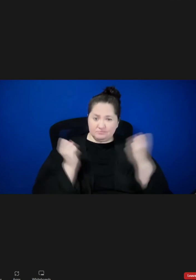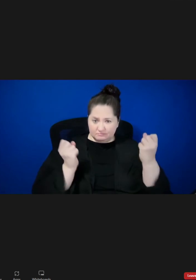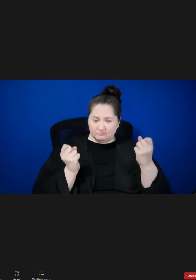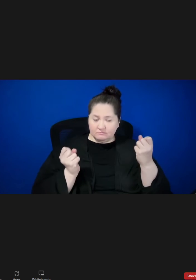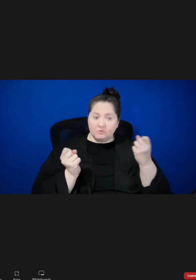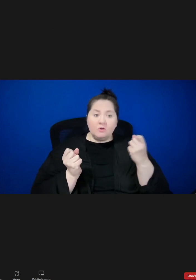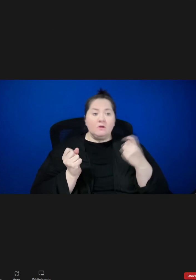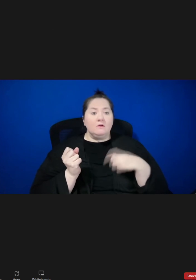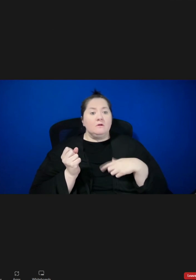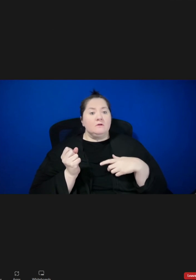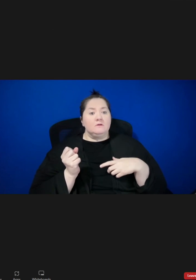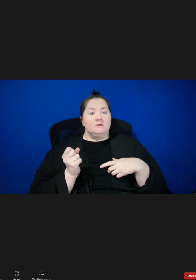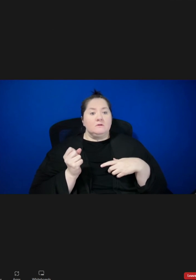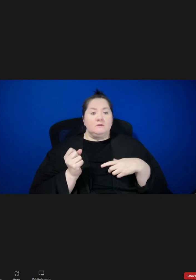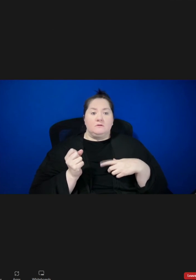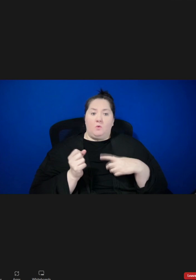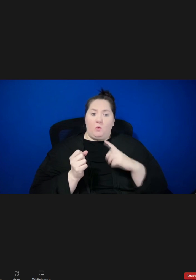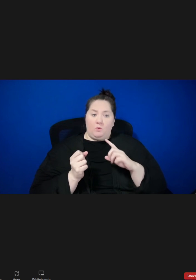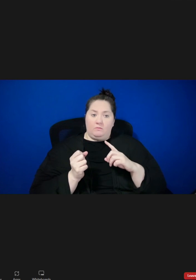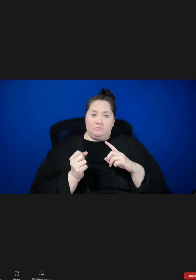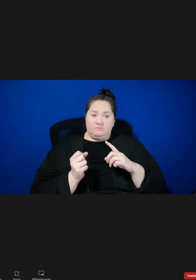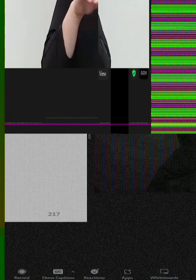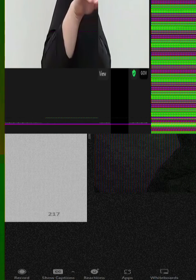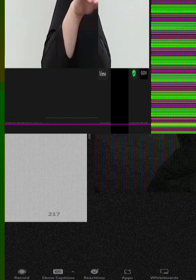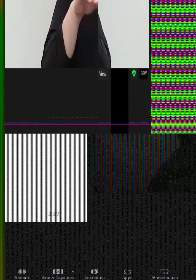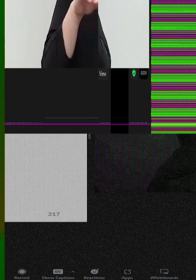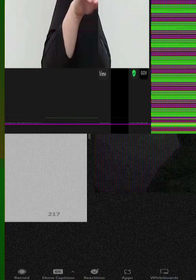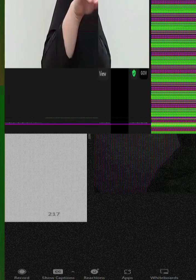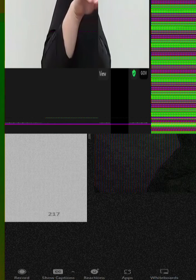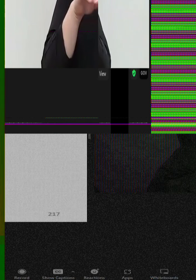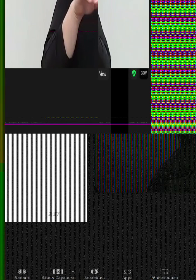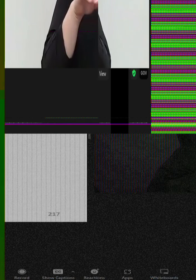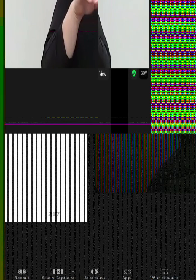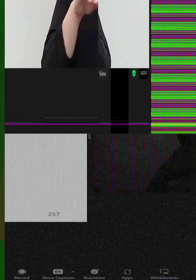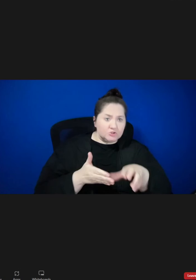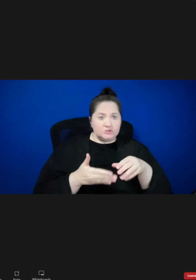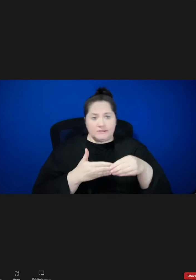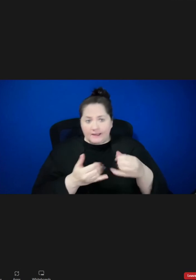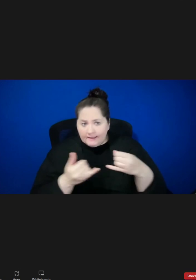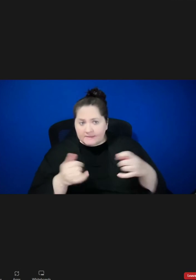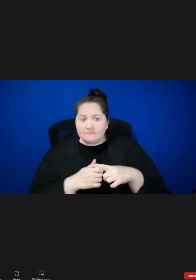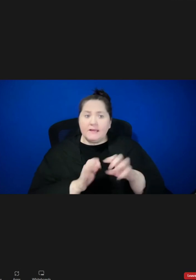but the ethical practice of modern medicine since World War II. It is every individual